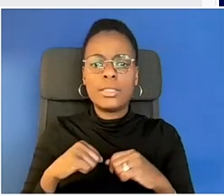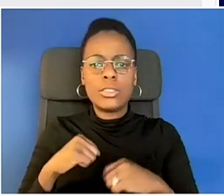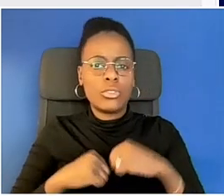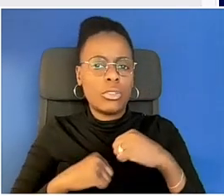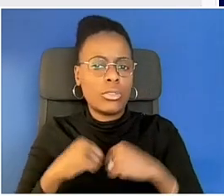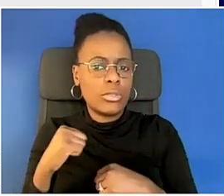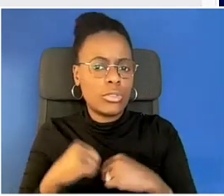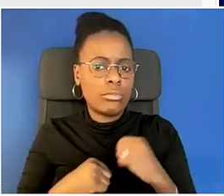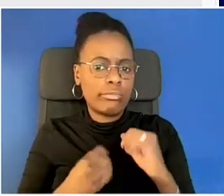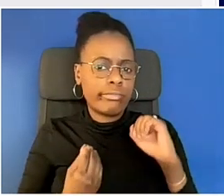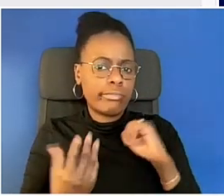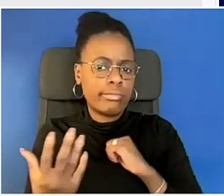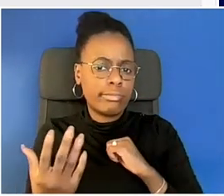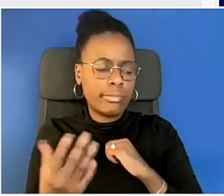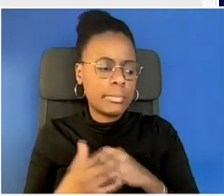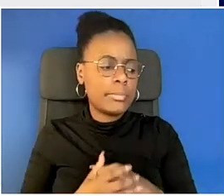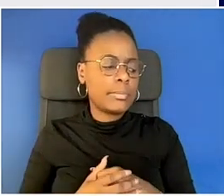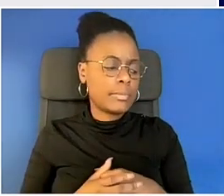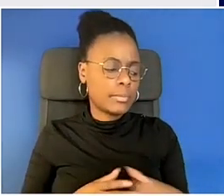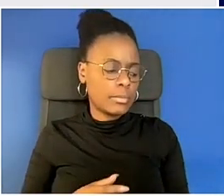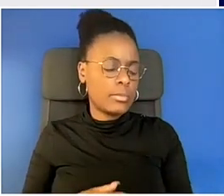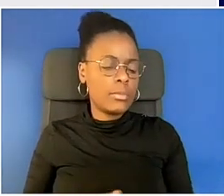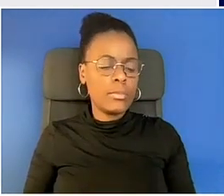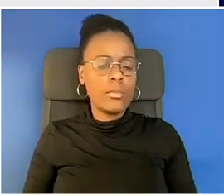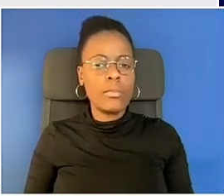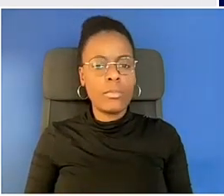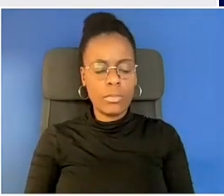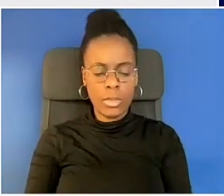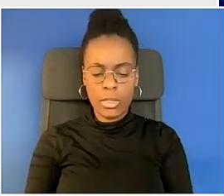So that's one comment. The other change you made to the exemption